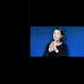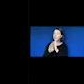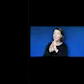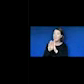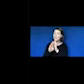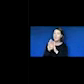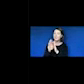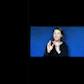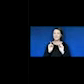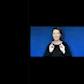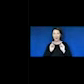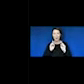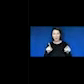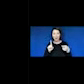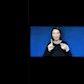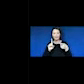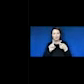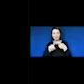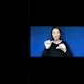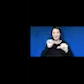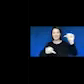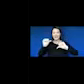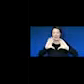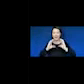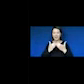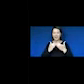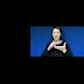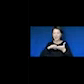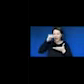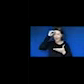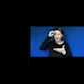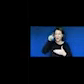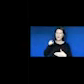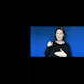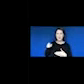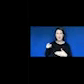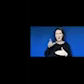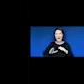science classes and I learned that he was very outspoken and answered a lot of questions.